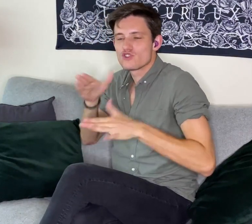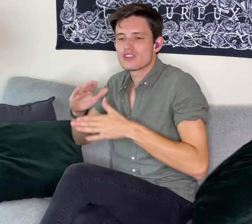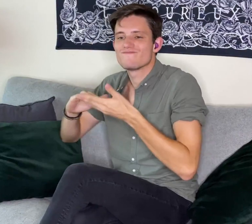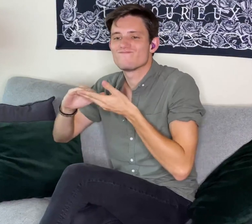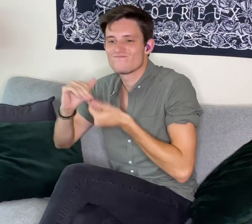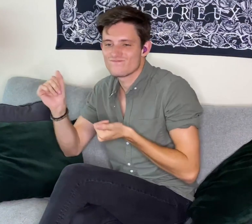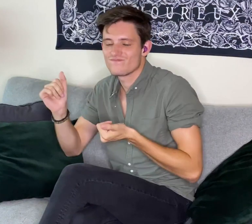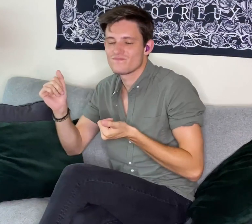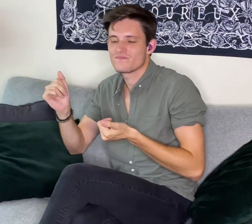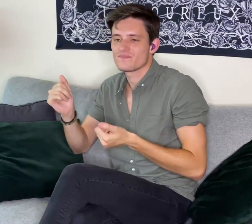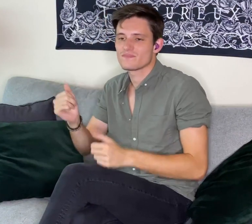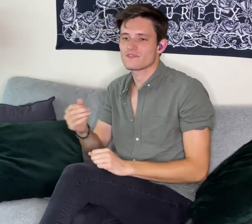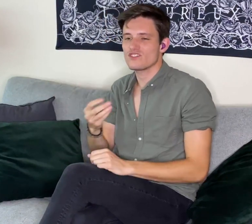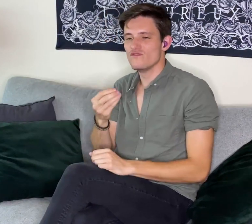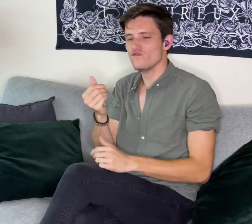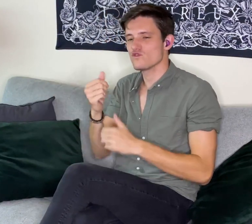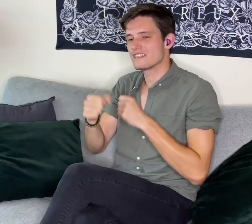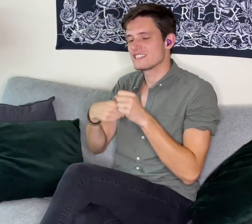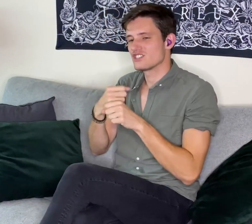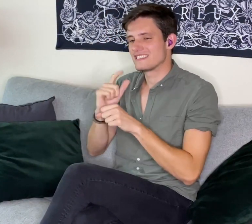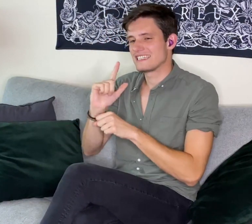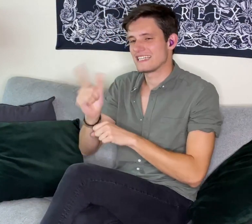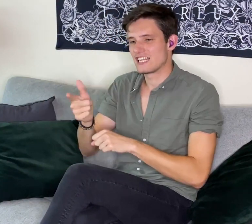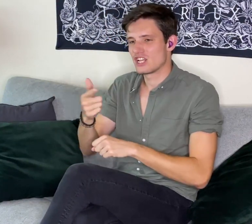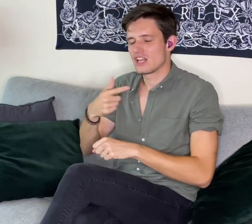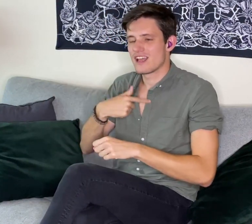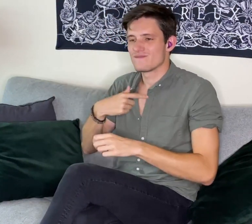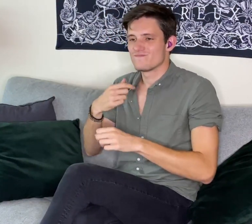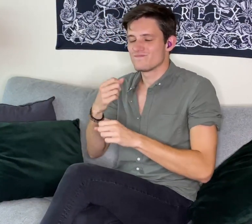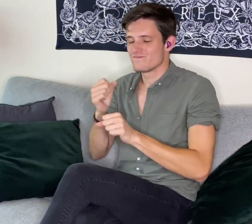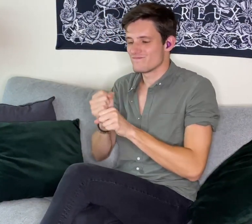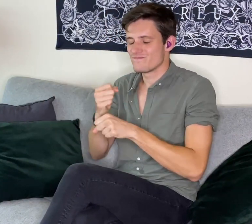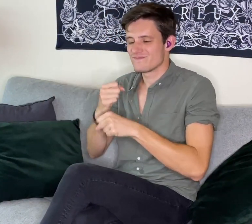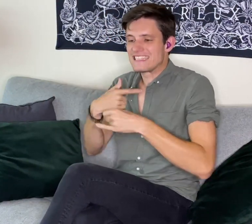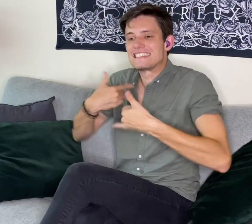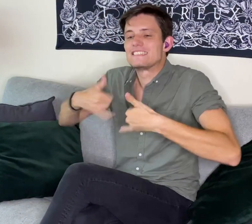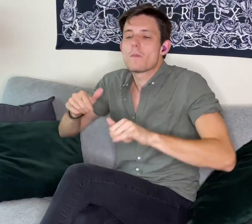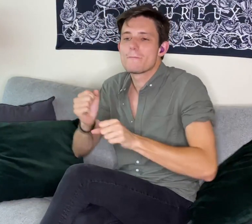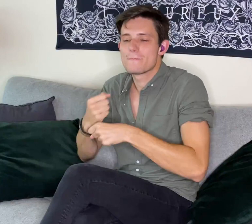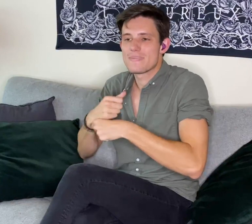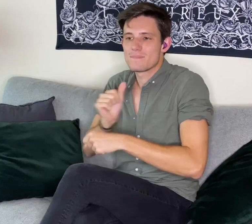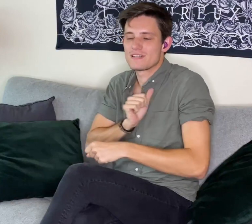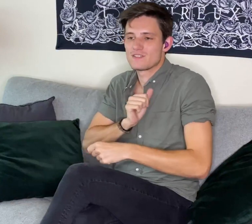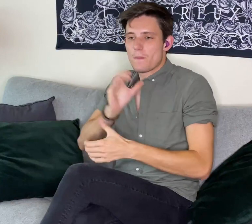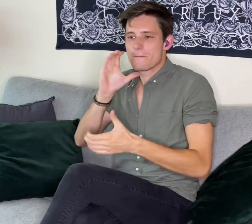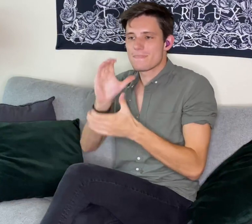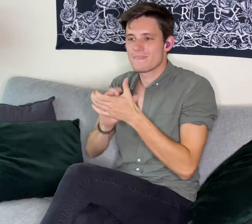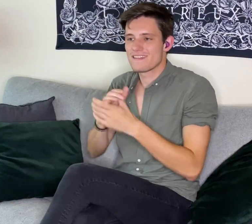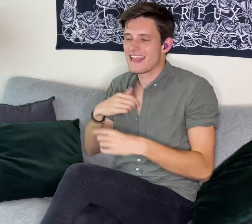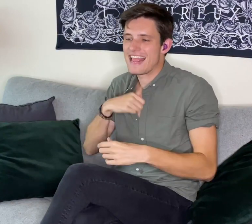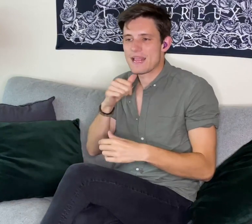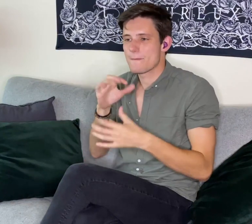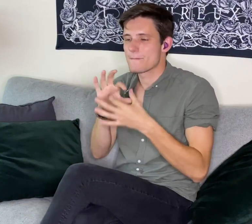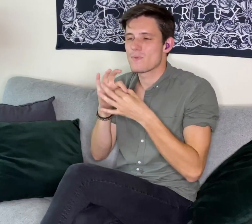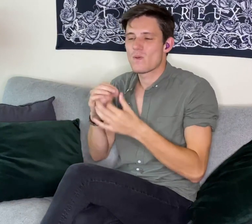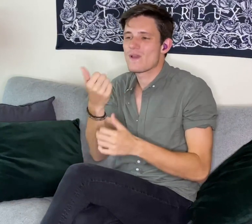people sound during sexual activity. After a few years, I made myself believe that I didn’t